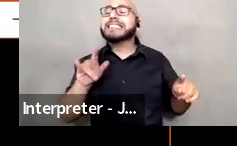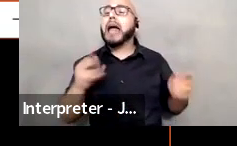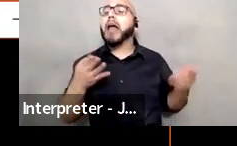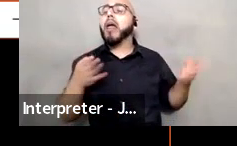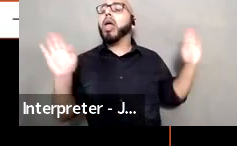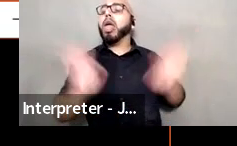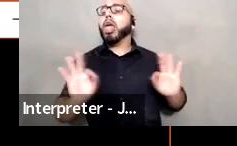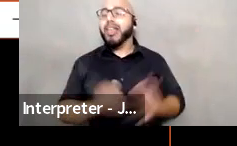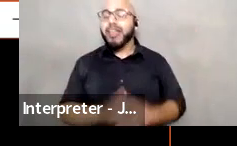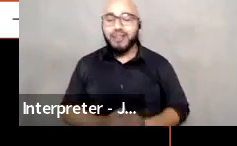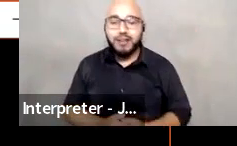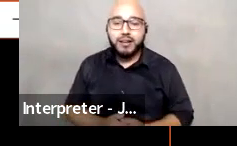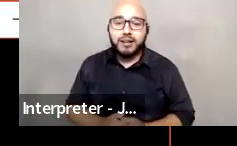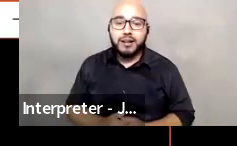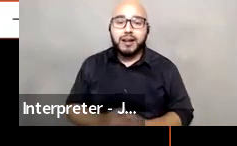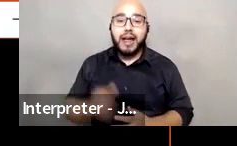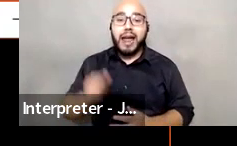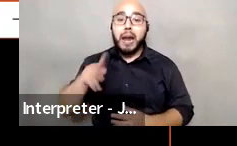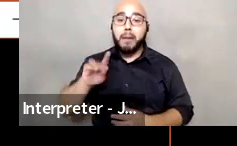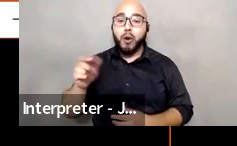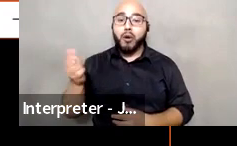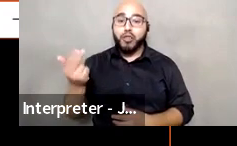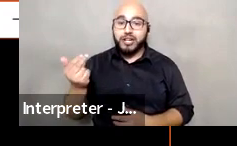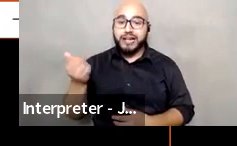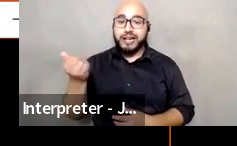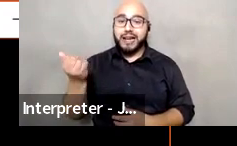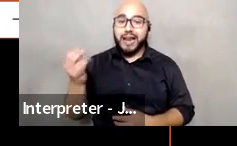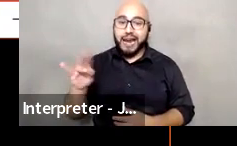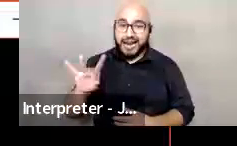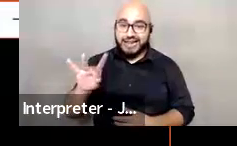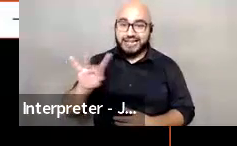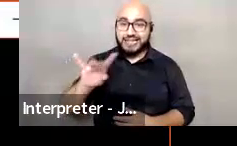Marked the end of carpet bag misrule in the south.